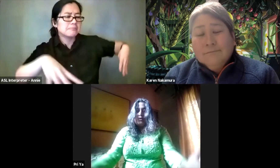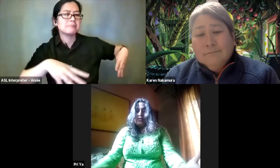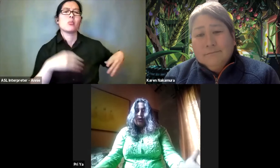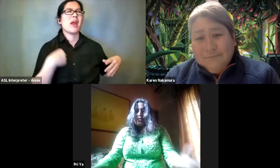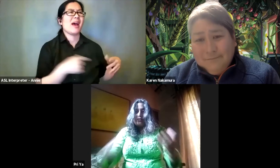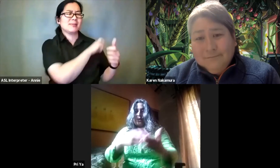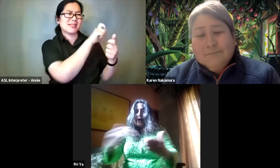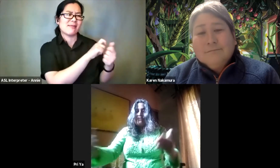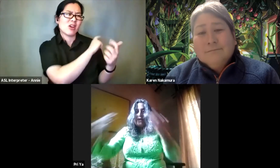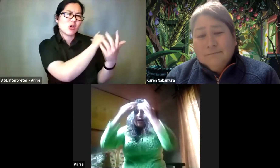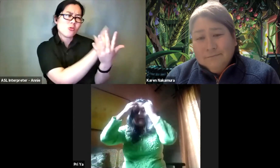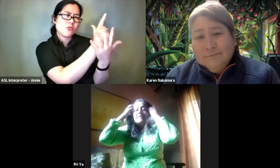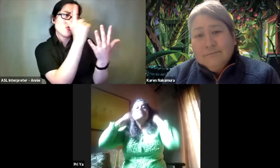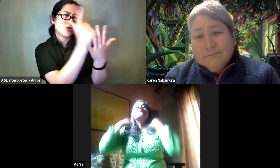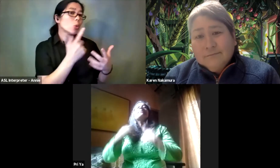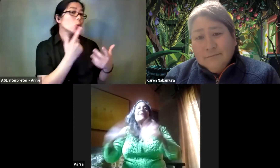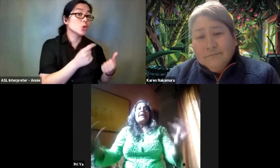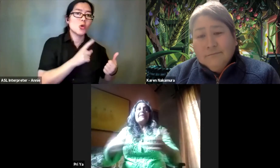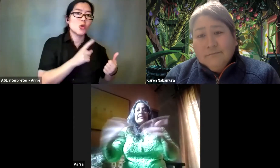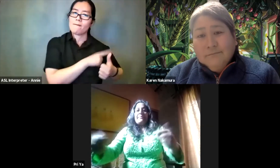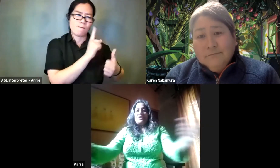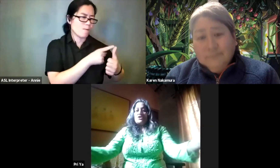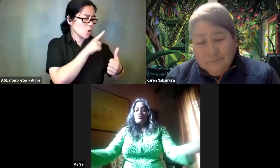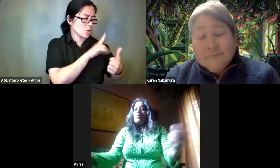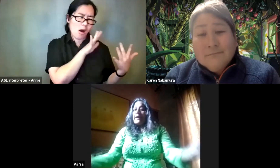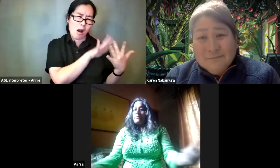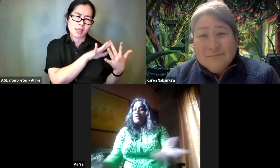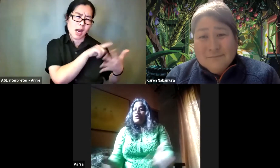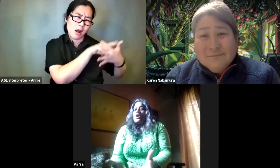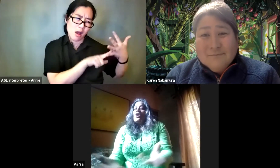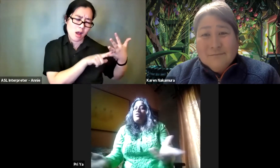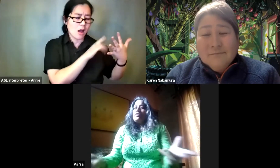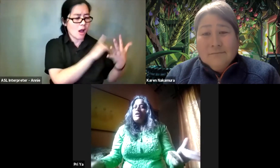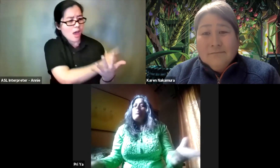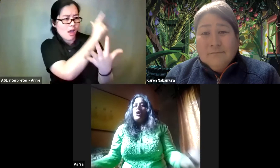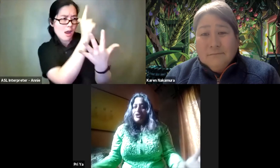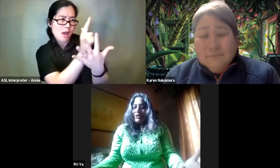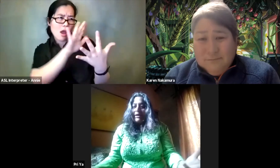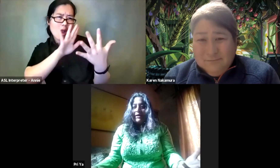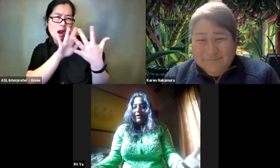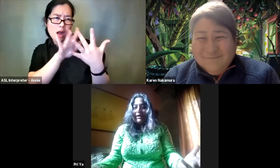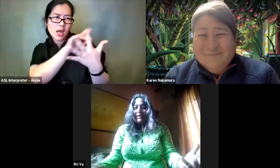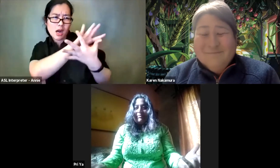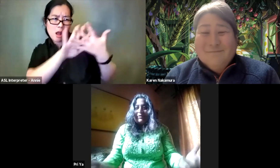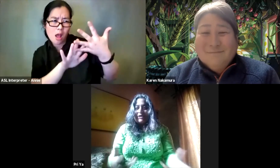nonprofit will have a set plan that can be just rolled out because it's modular those